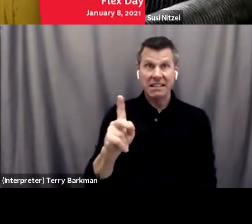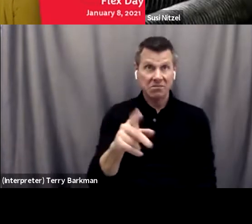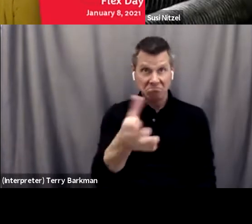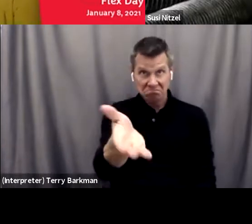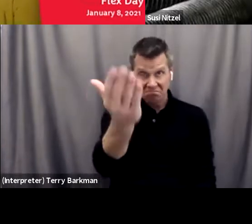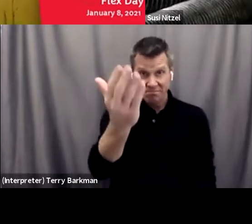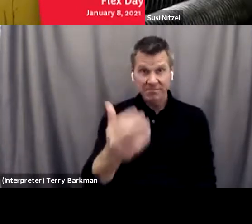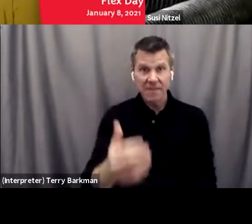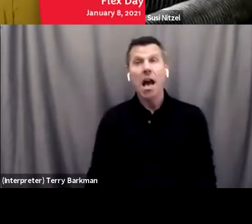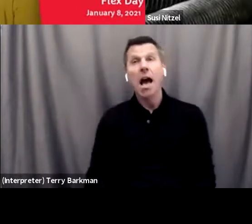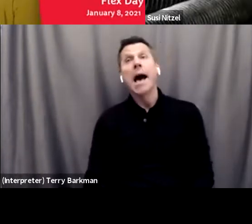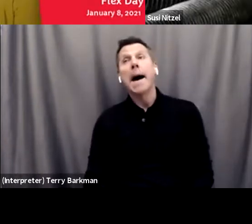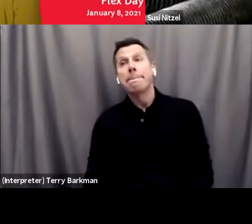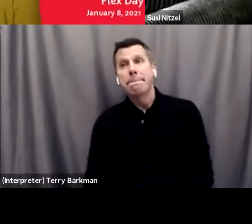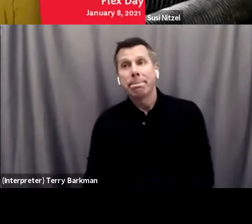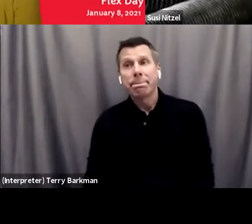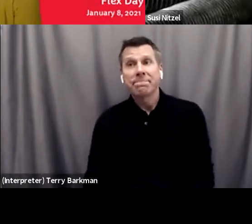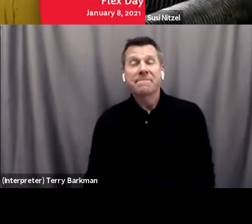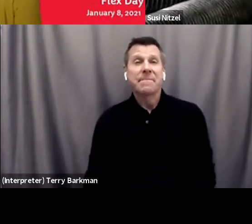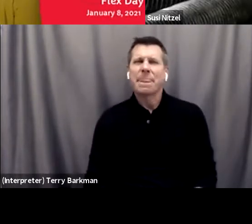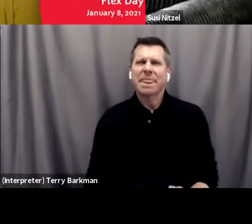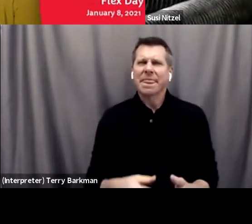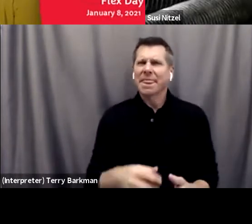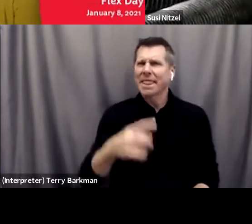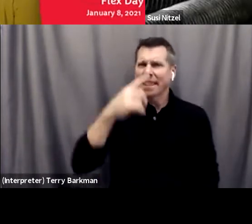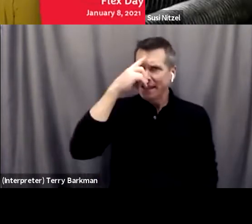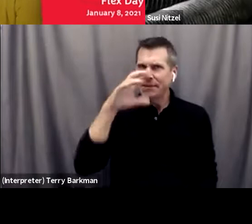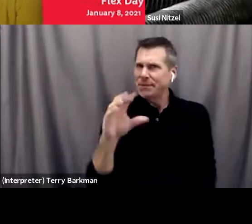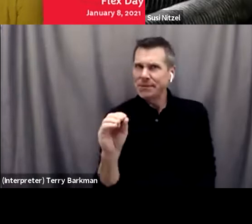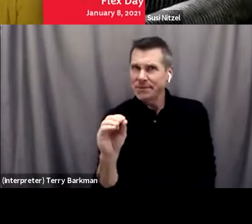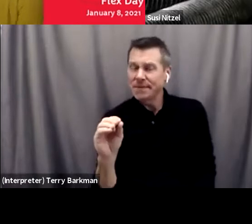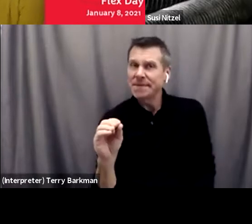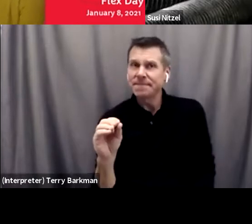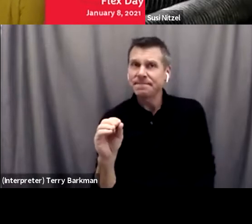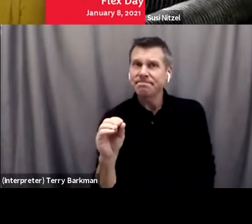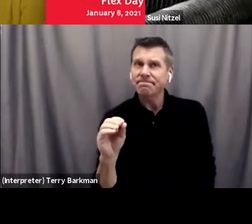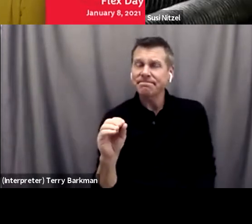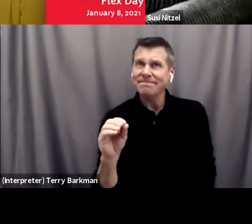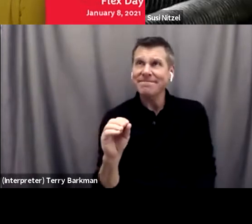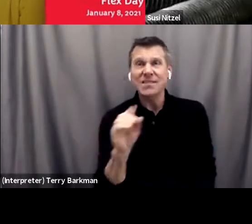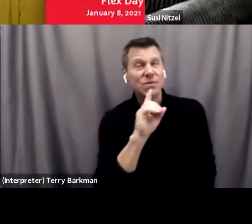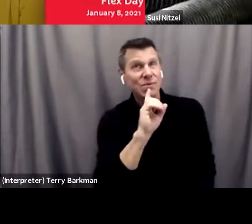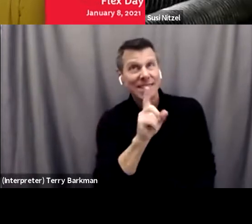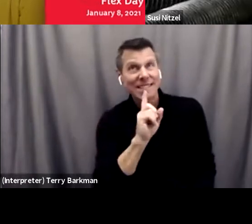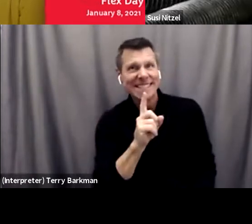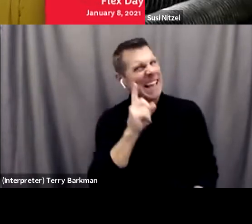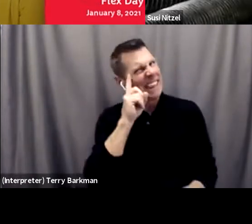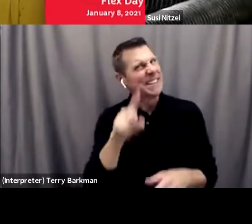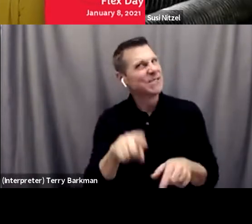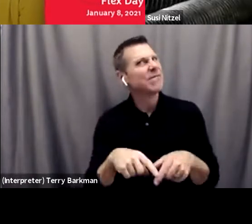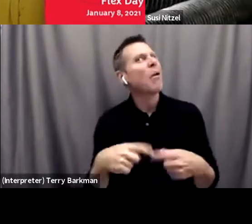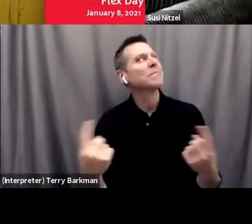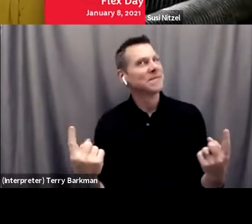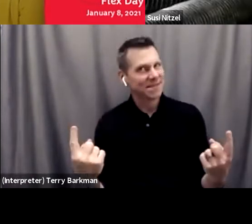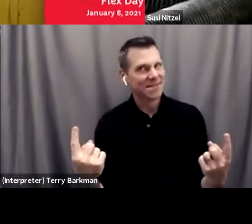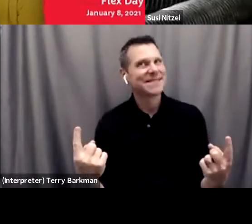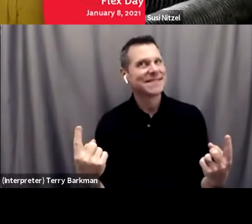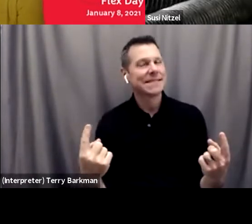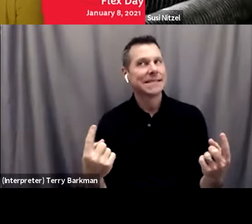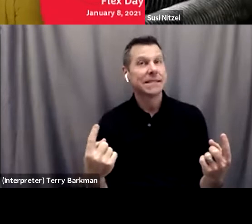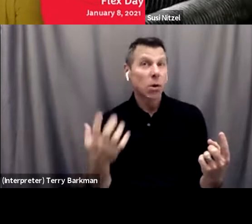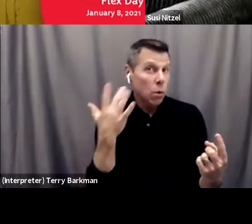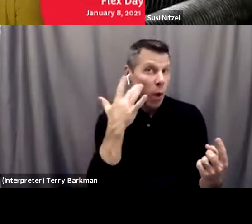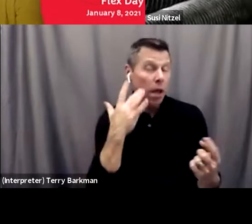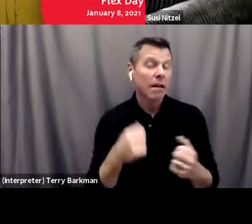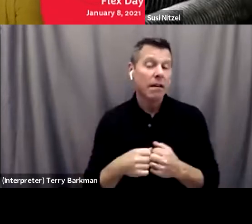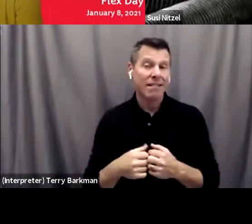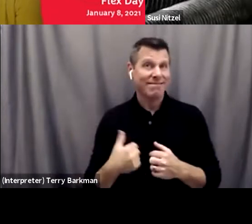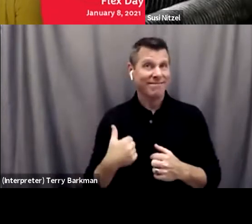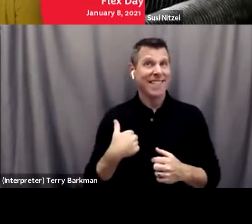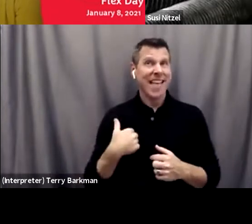You know, I don't believe that. Actually, I think it's quite opposite, because and I can say this because I was embedded in social